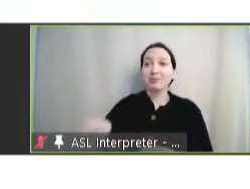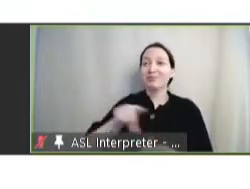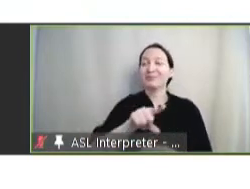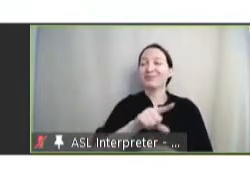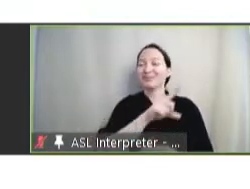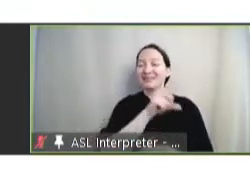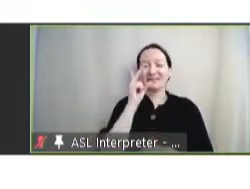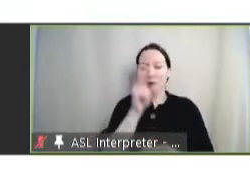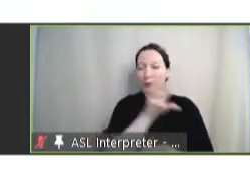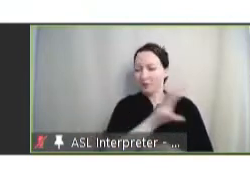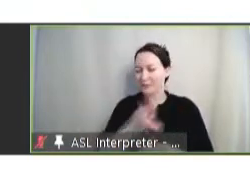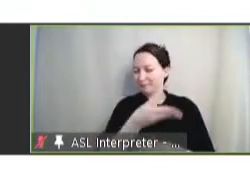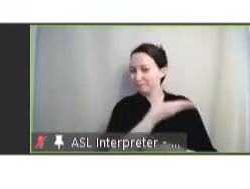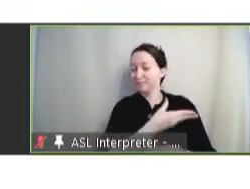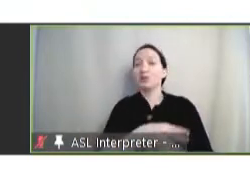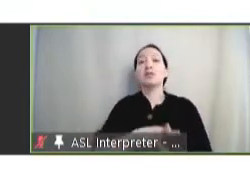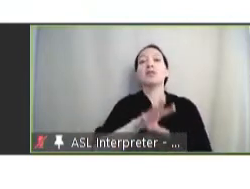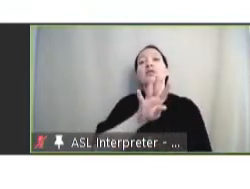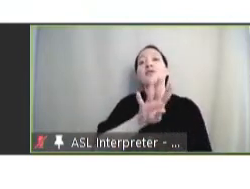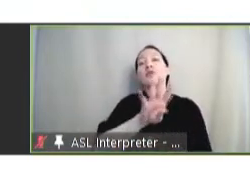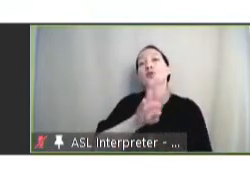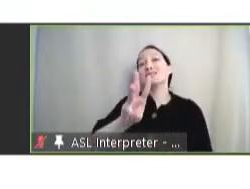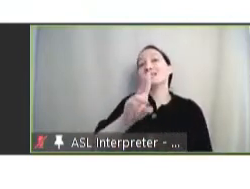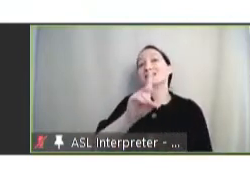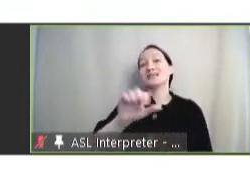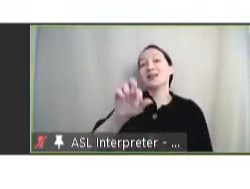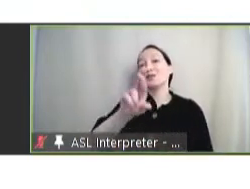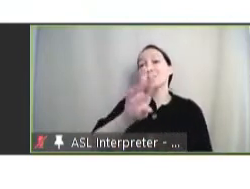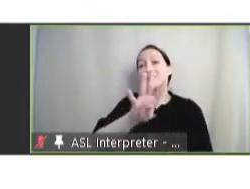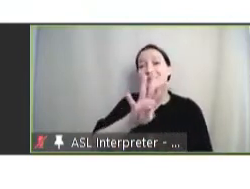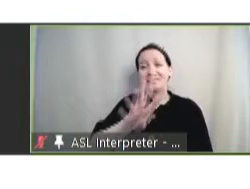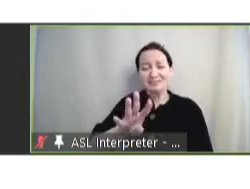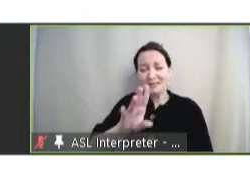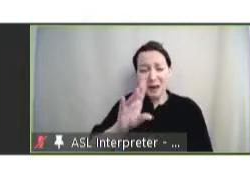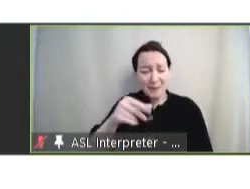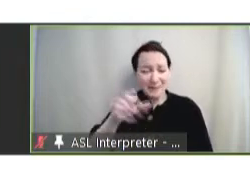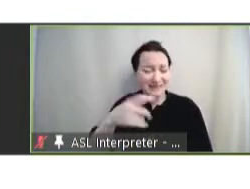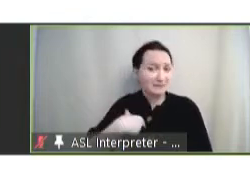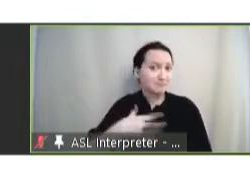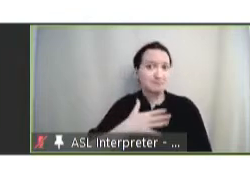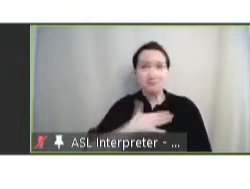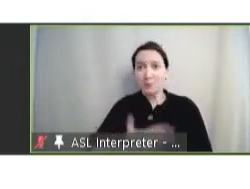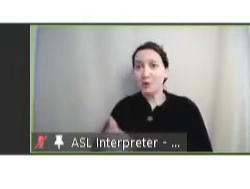And we're at 4:46, Dr. Hopkins. So, I'm happy to take a question, or if you want to continue to